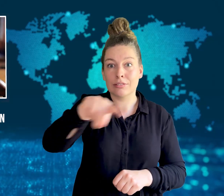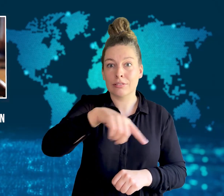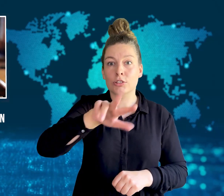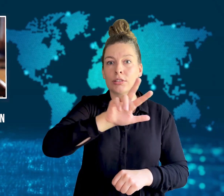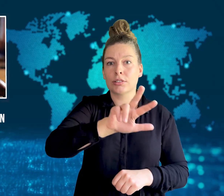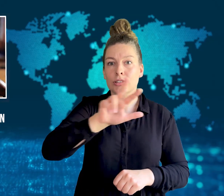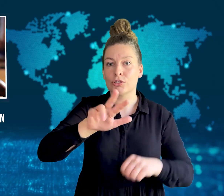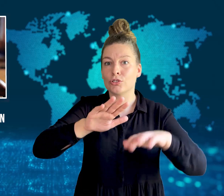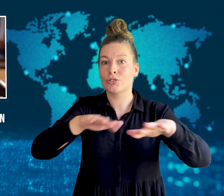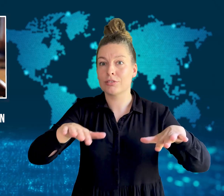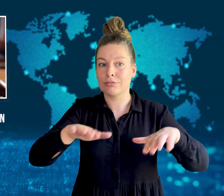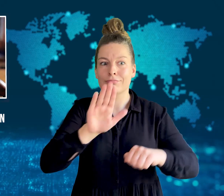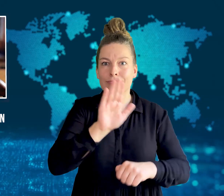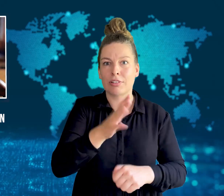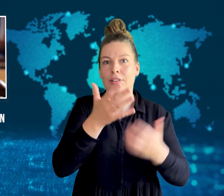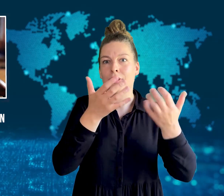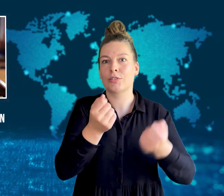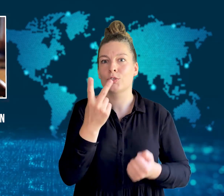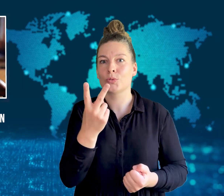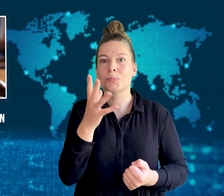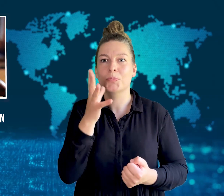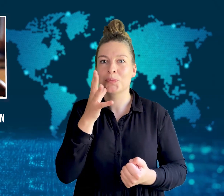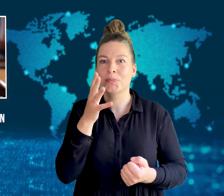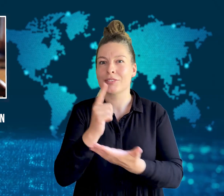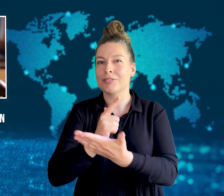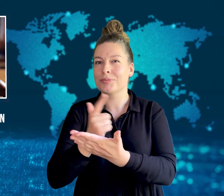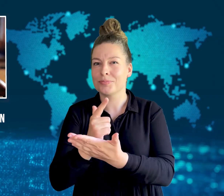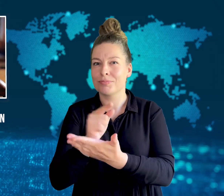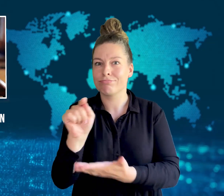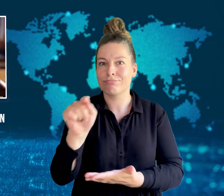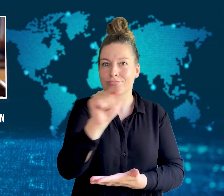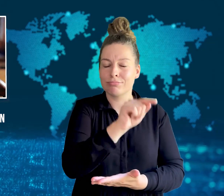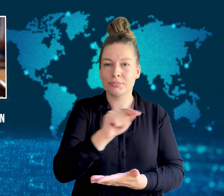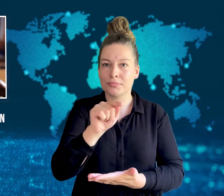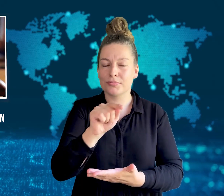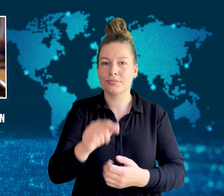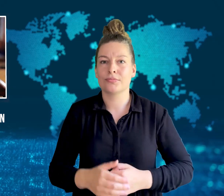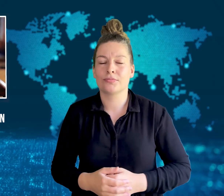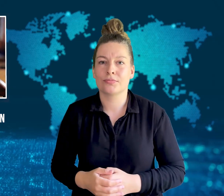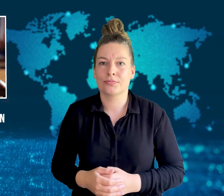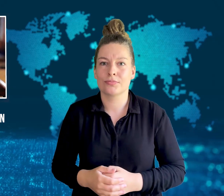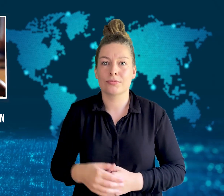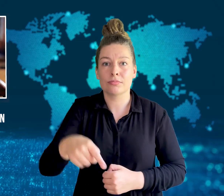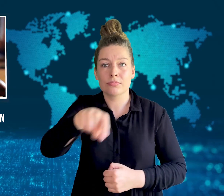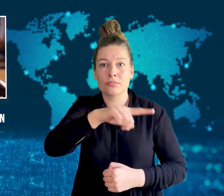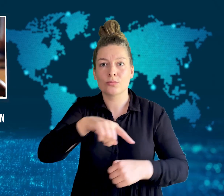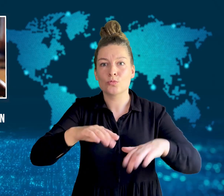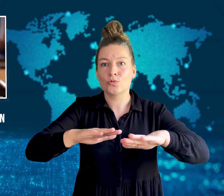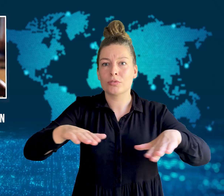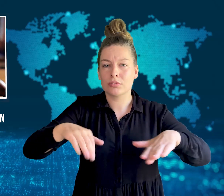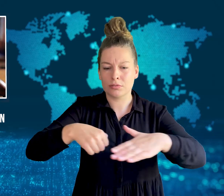Those births took place between 2017 and present.